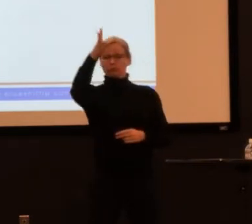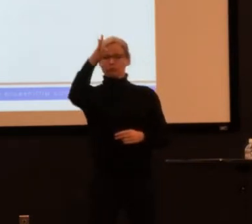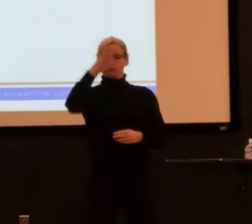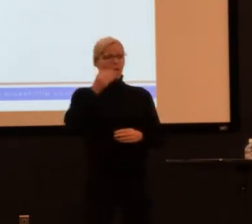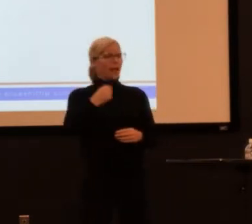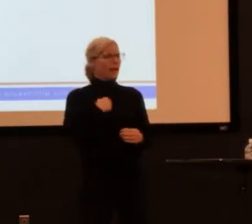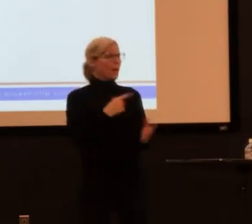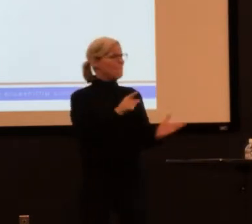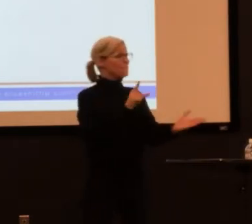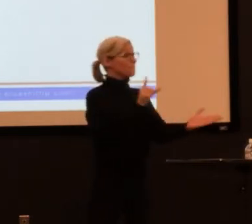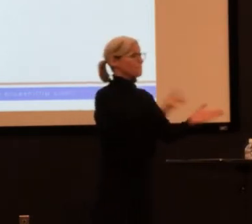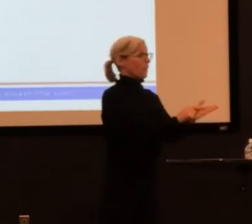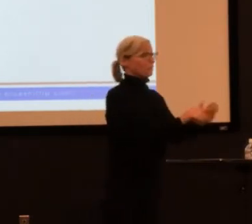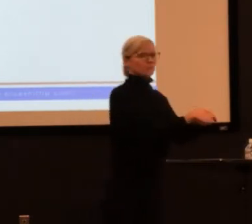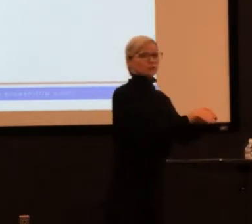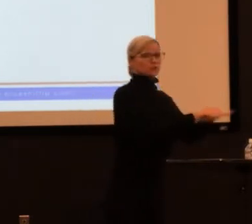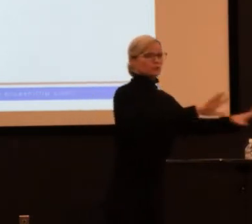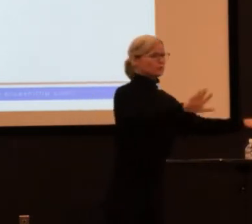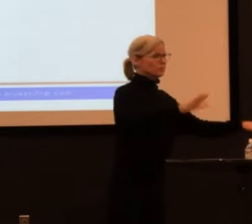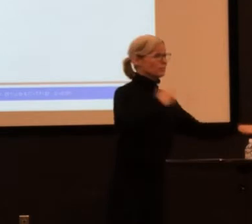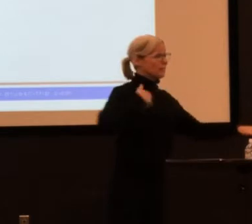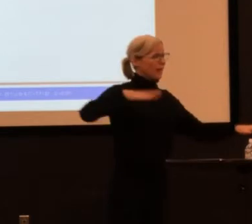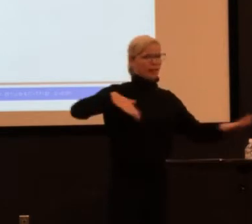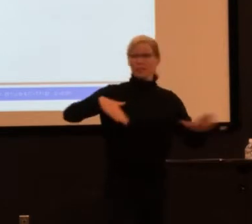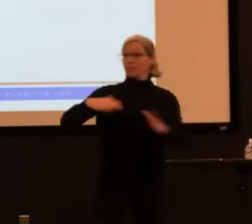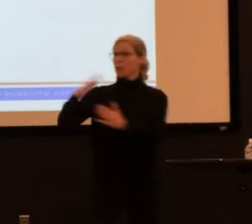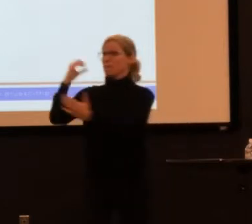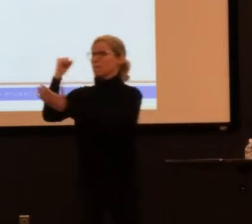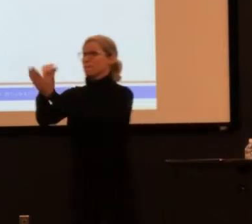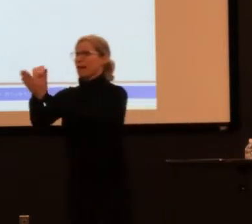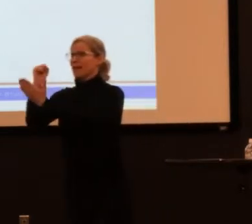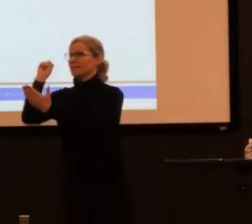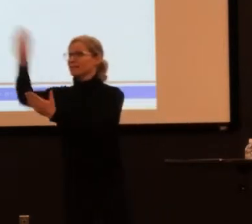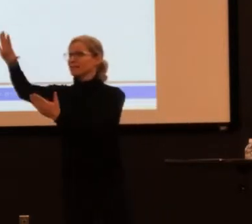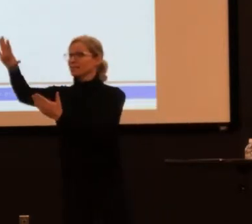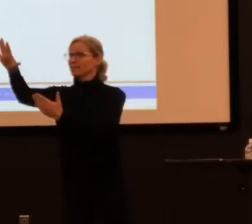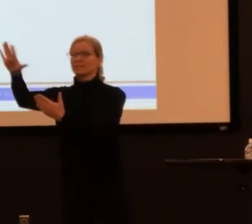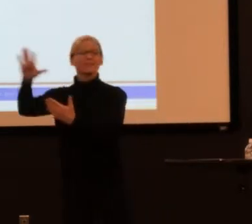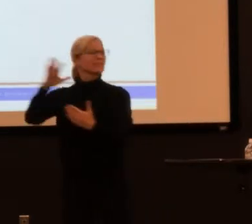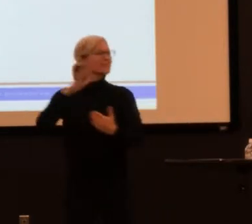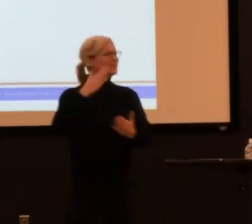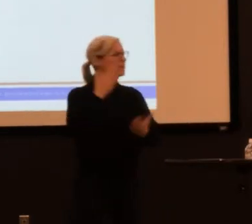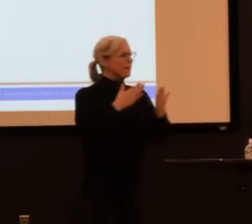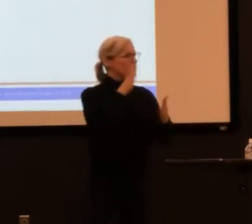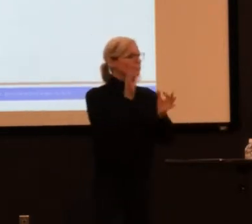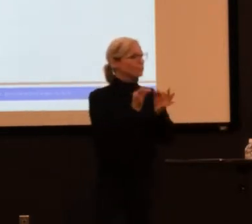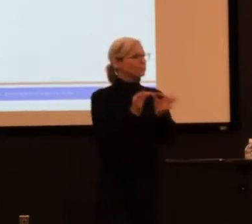a patent application you can forfeit your patent rights. In particular and I say this particularly